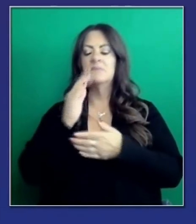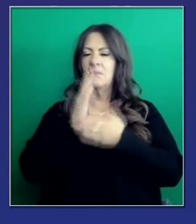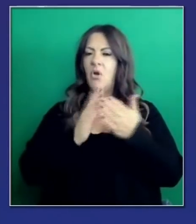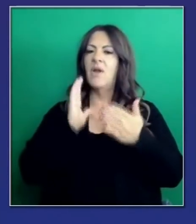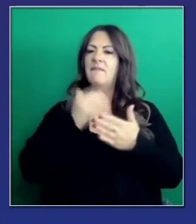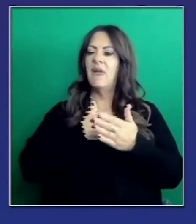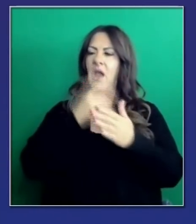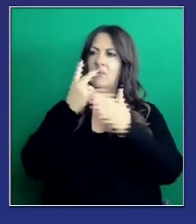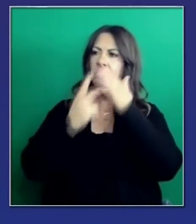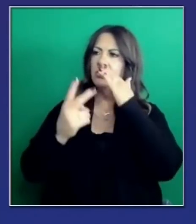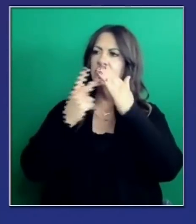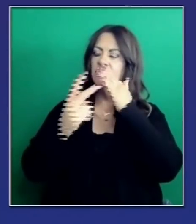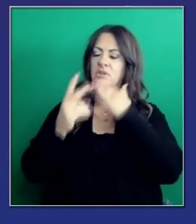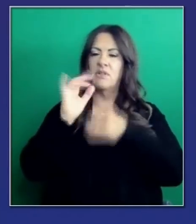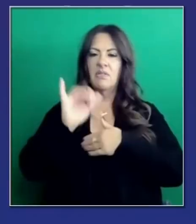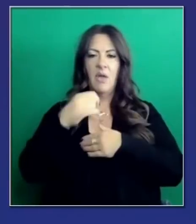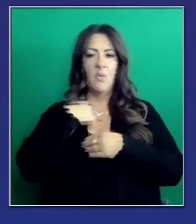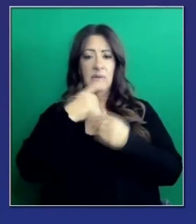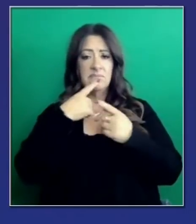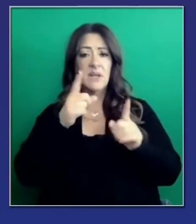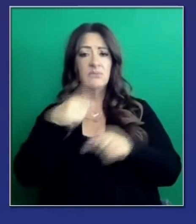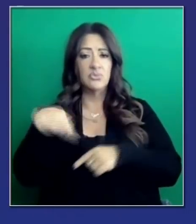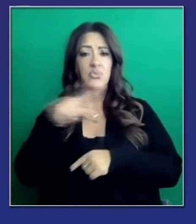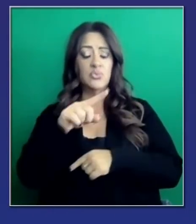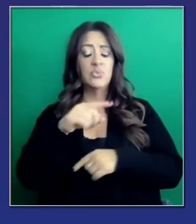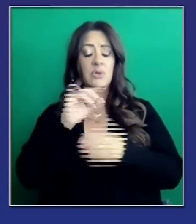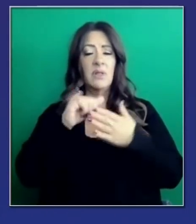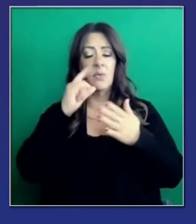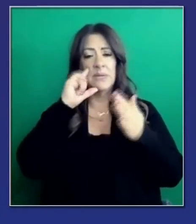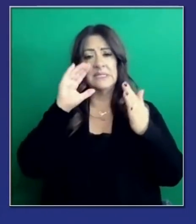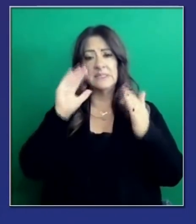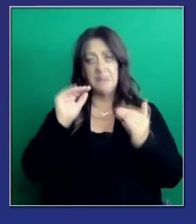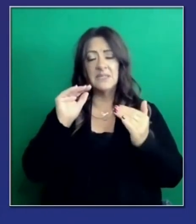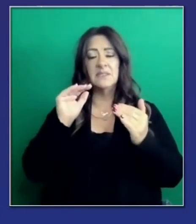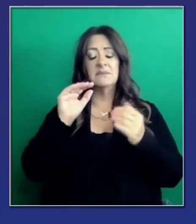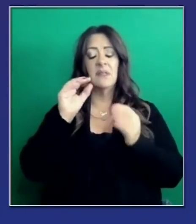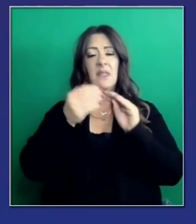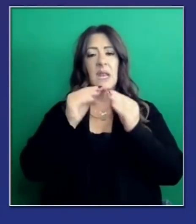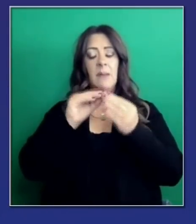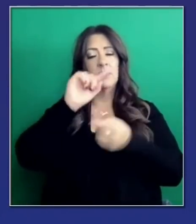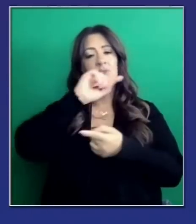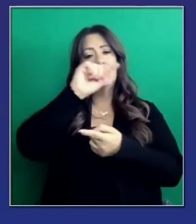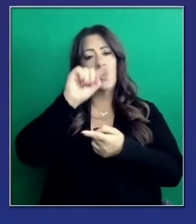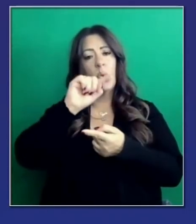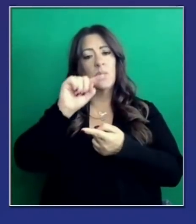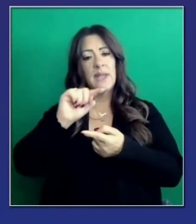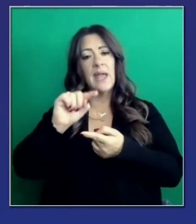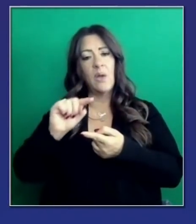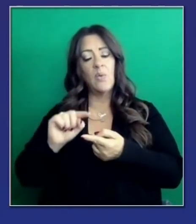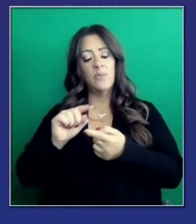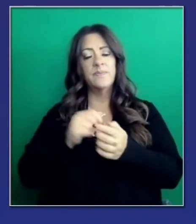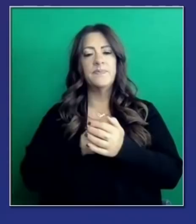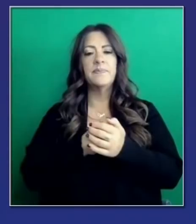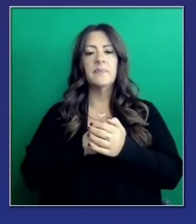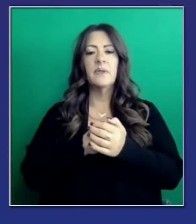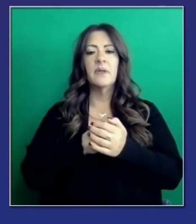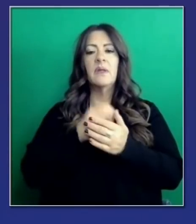NOT A RATE OF INCREASE DECLINING AS WE HAD SEEN IN THE PAST. NOW WE ARE SEEING A DECREASE CONSISTENT WITH OUR PROJECTIONS.